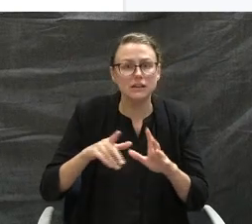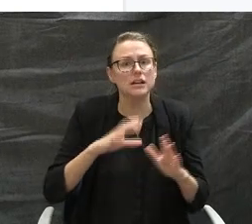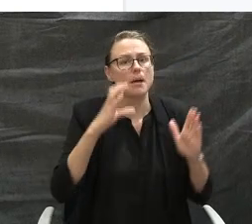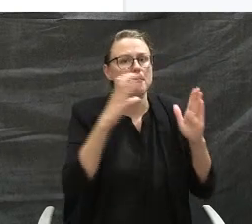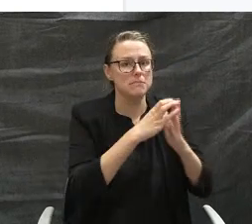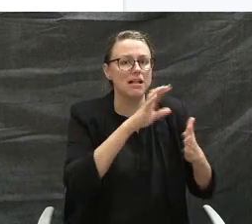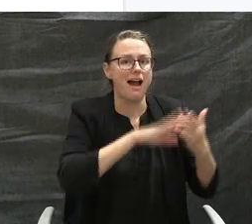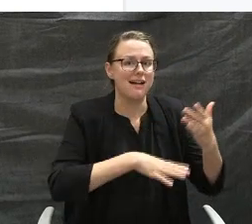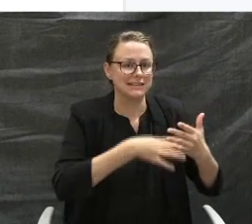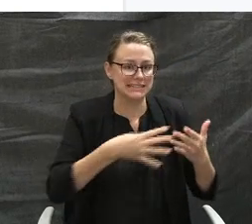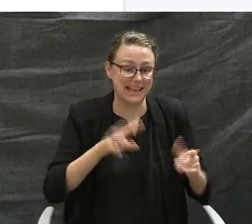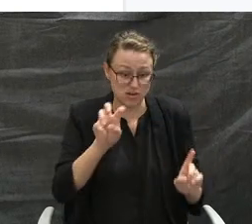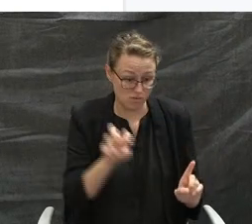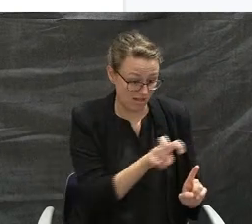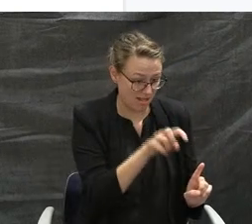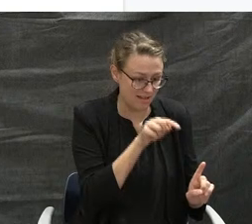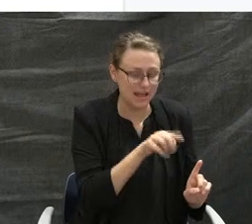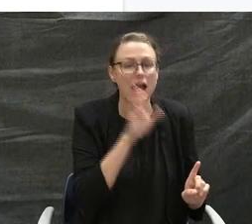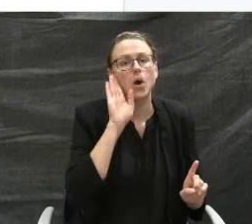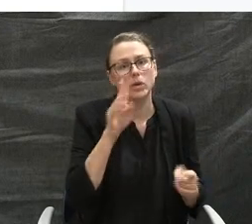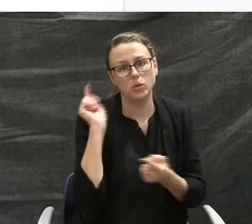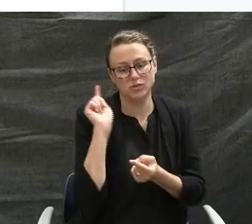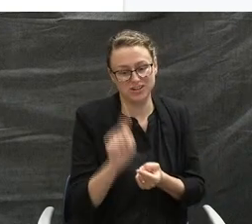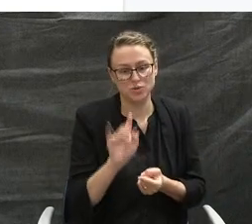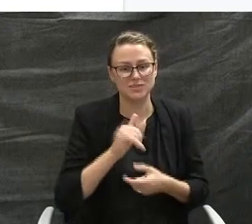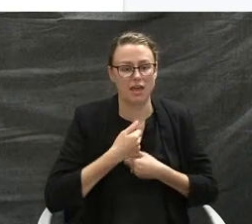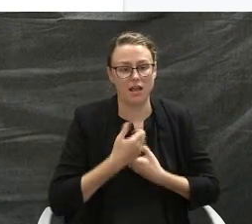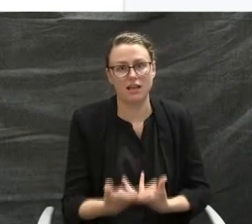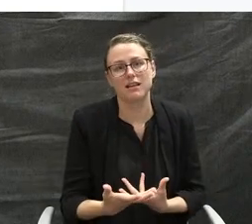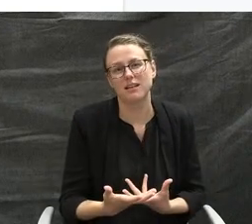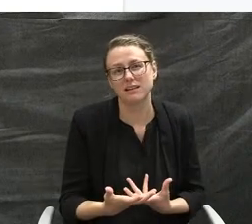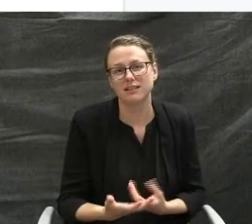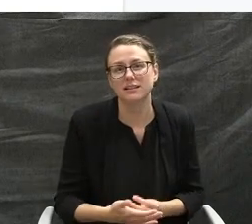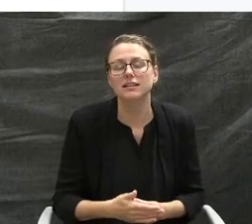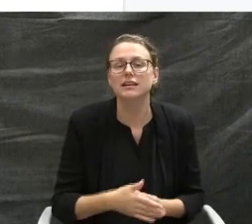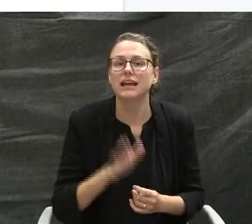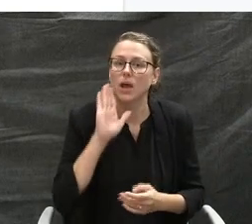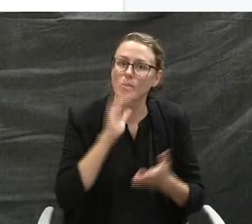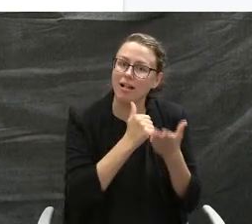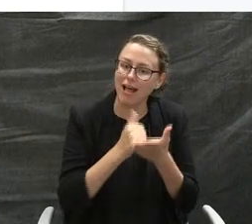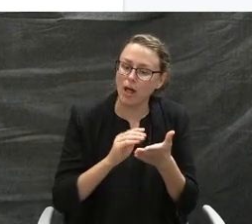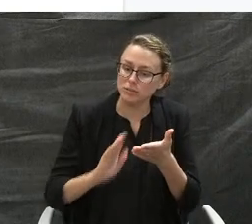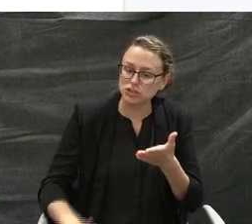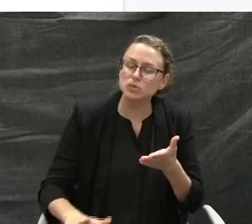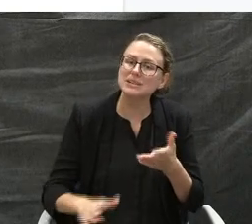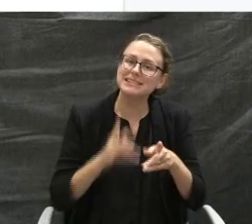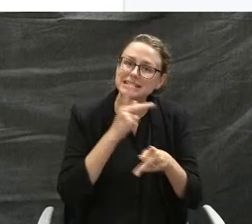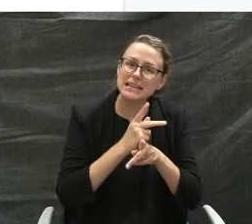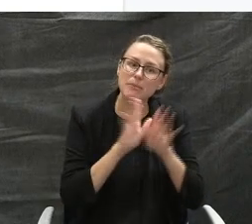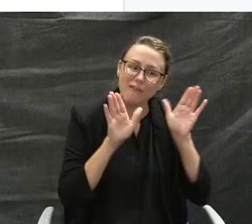believe that a block schedule will lessen those situations and. Help students to remain focused on all of their classes